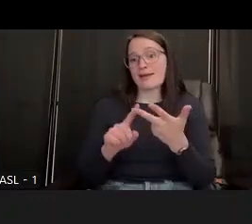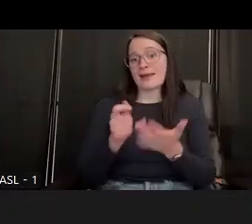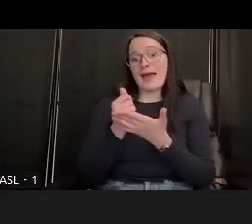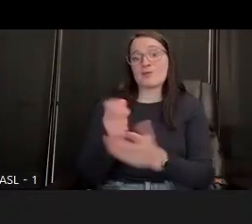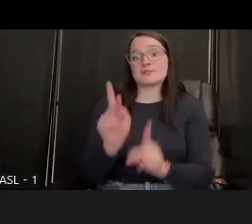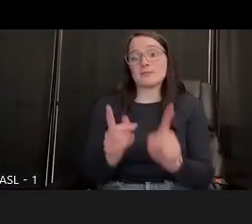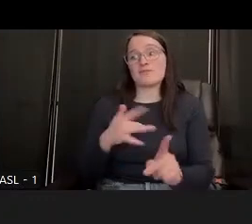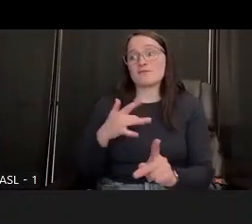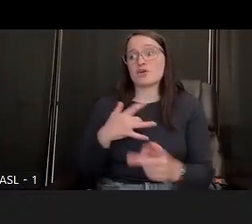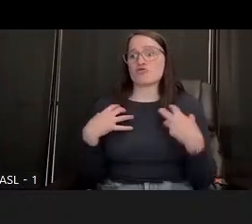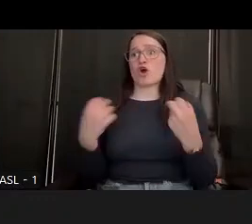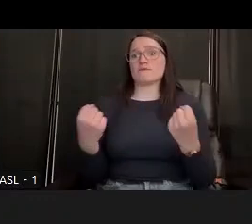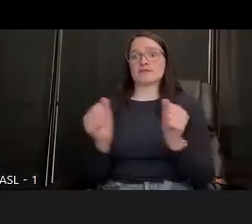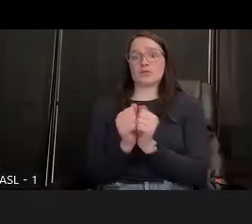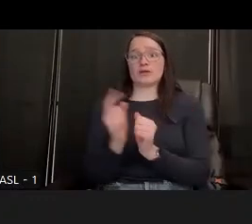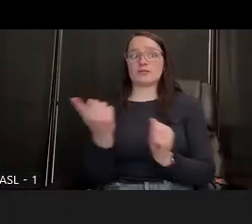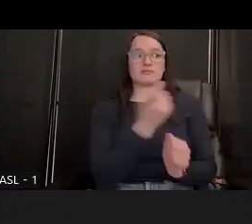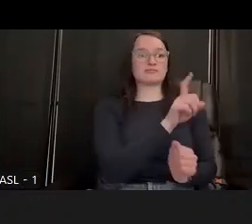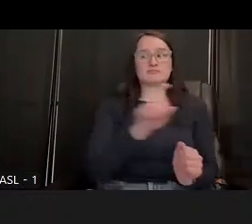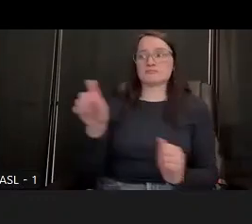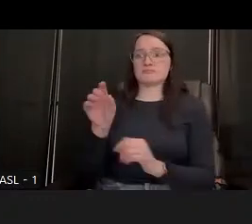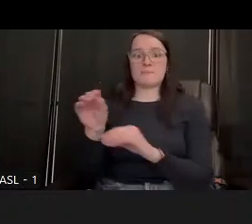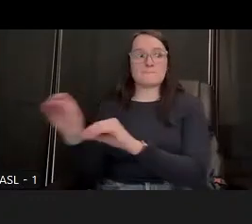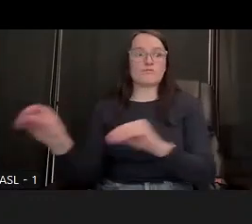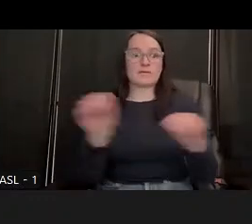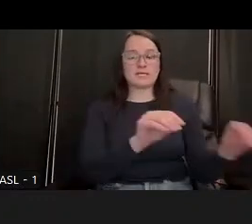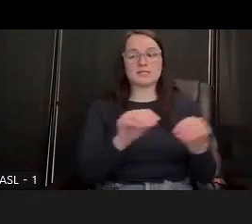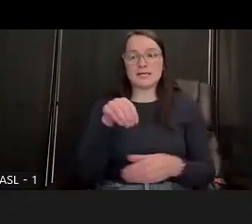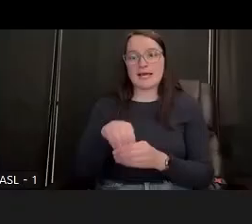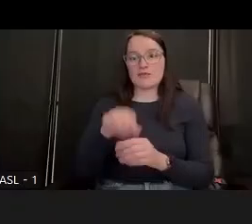So that's how supported employment becomes scalable and sustainable. I sound biased because